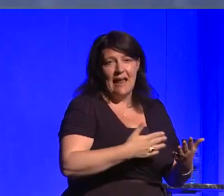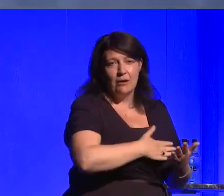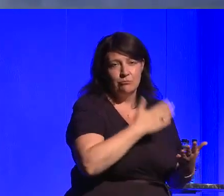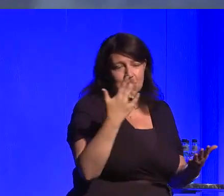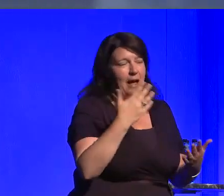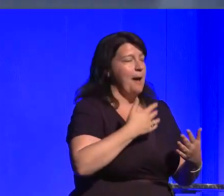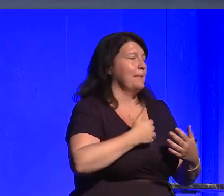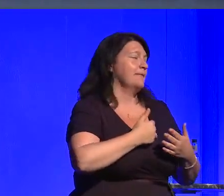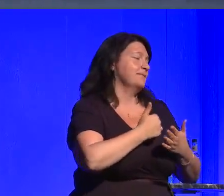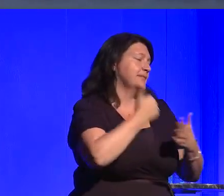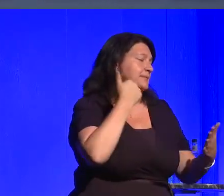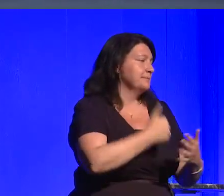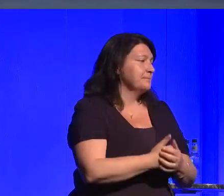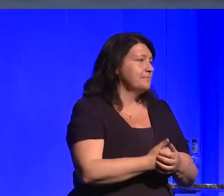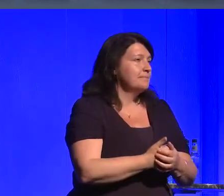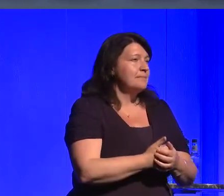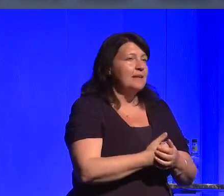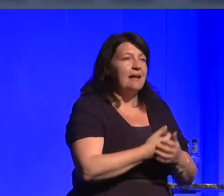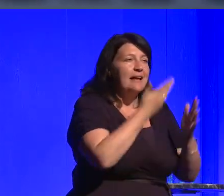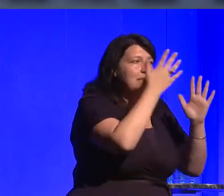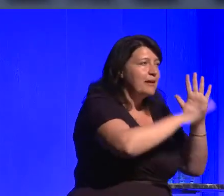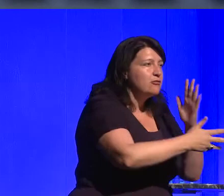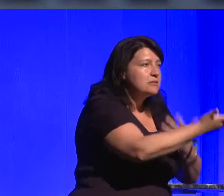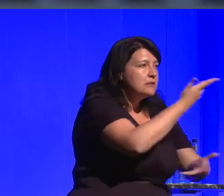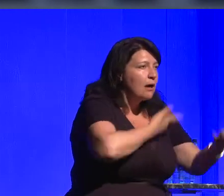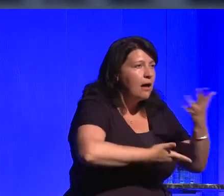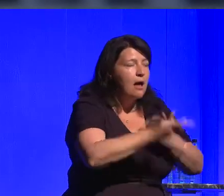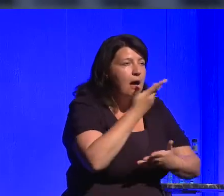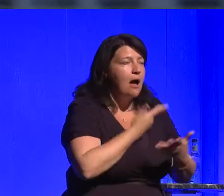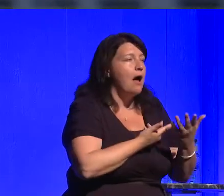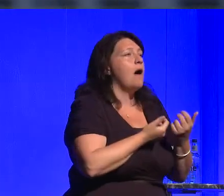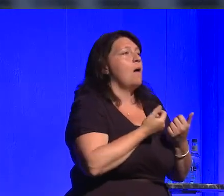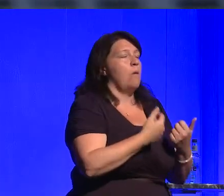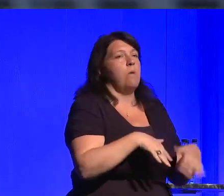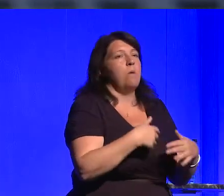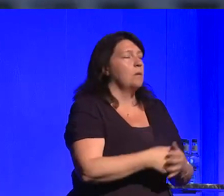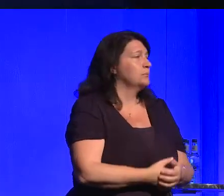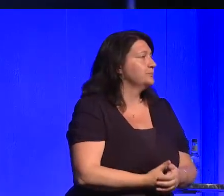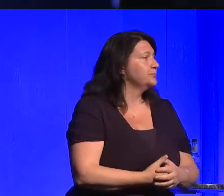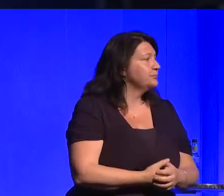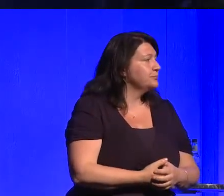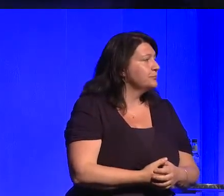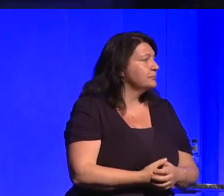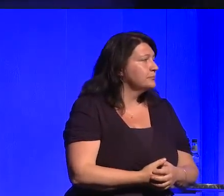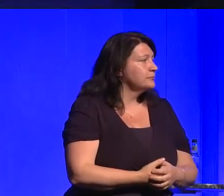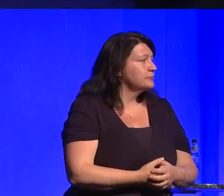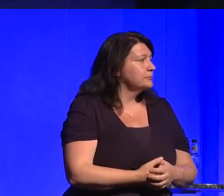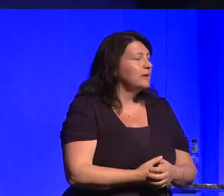We are drawing on some real experiences, and we are able to distil those and start putting them into practical actions.